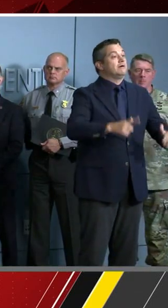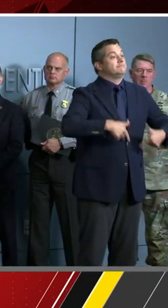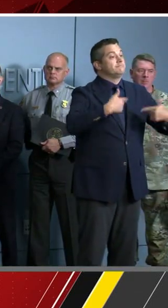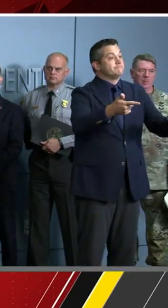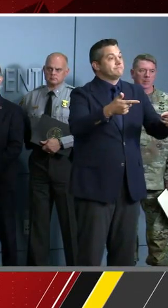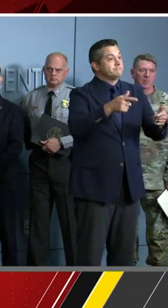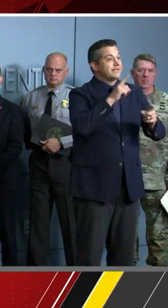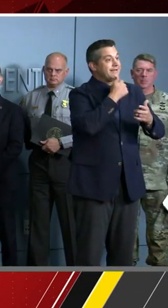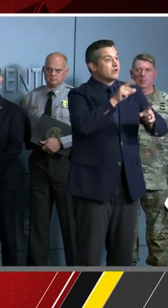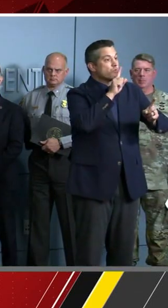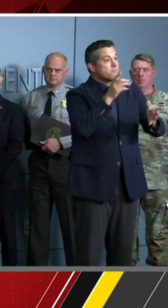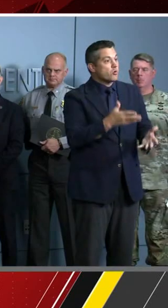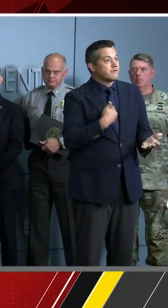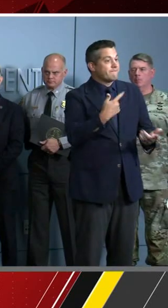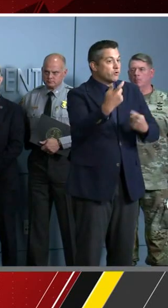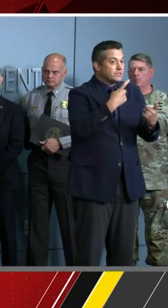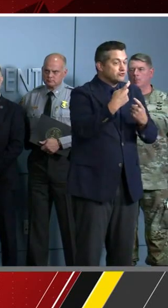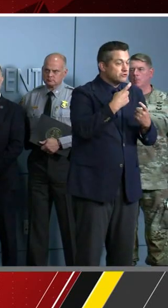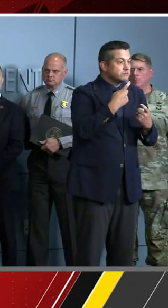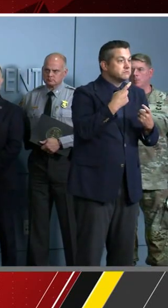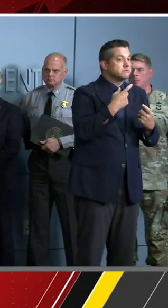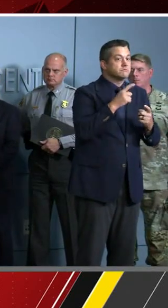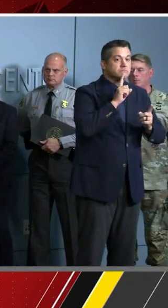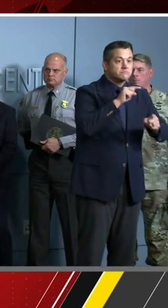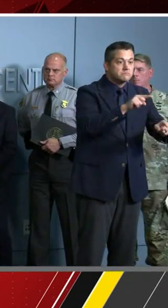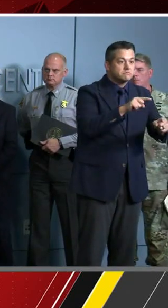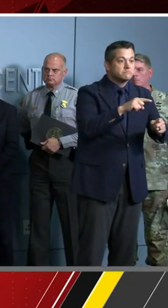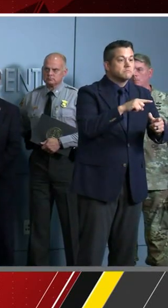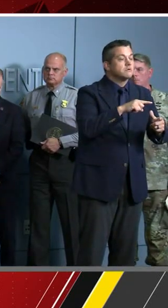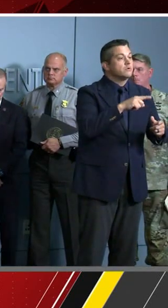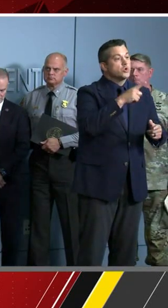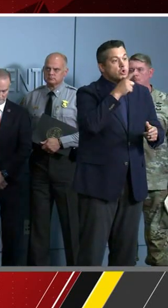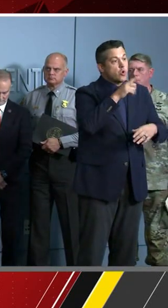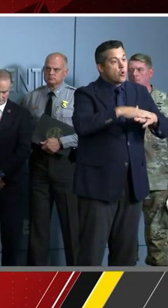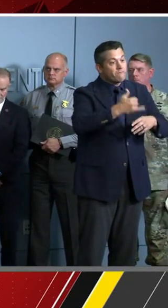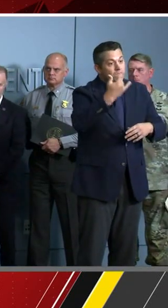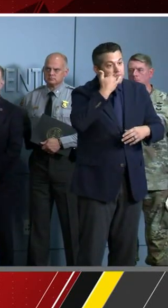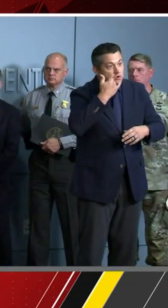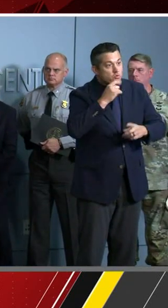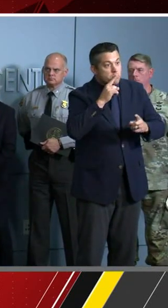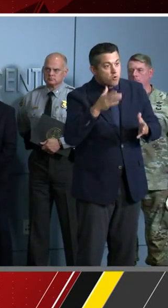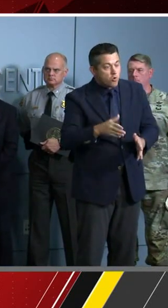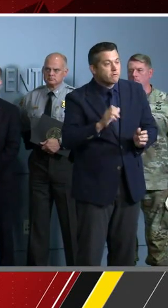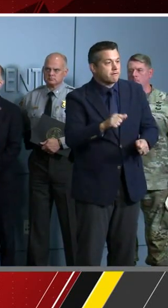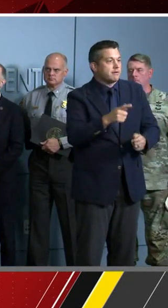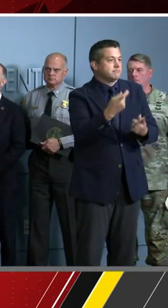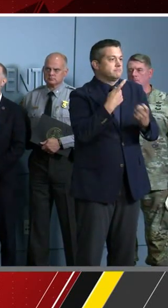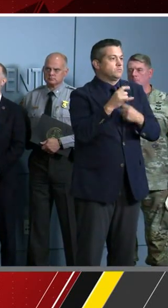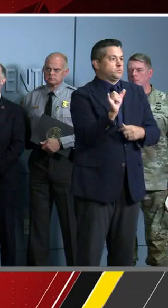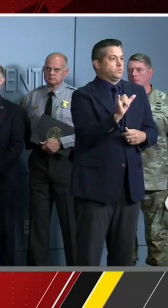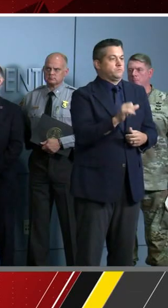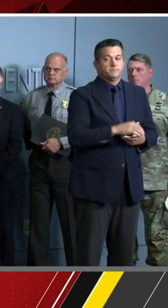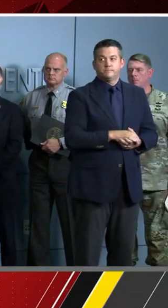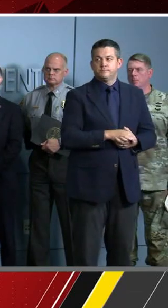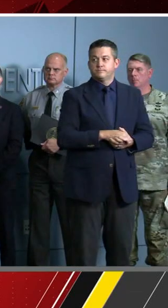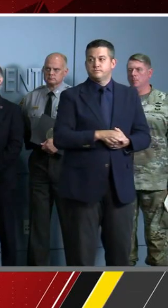on the side, if you have questions and then if anyone, any reporters have called in,